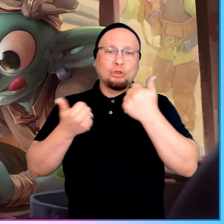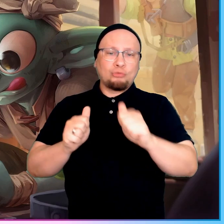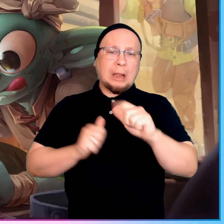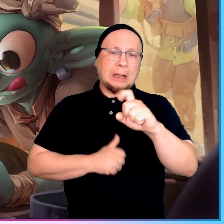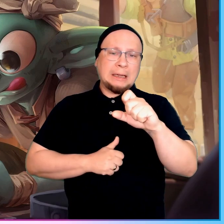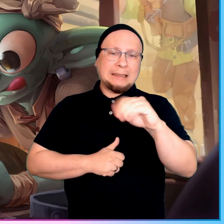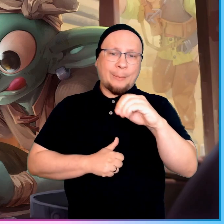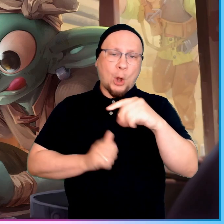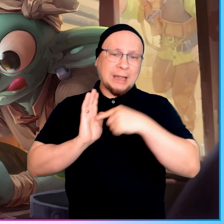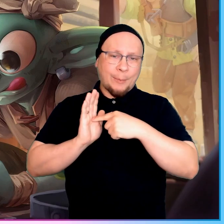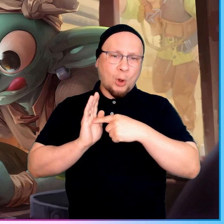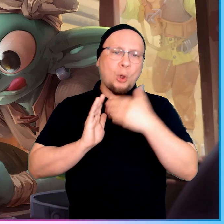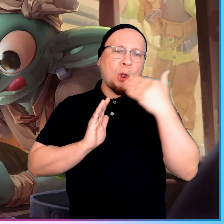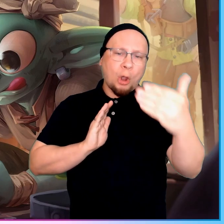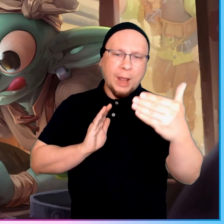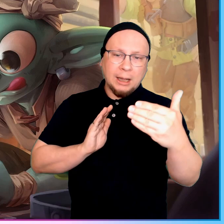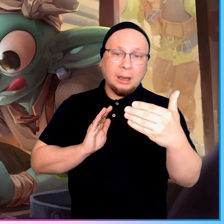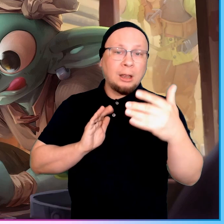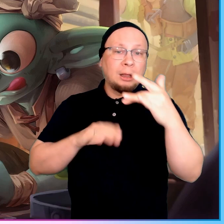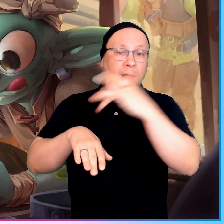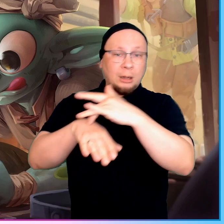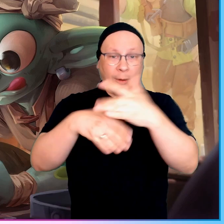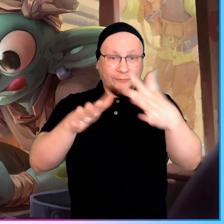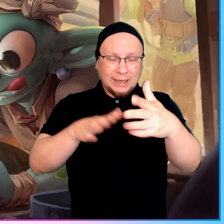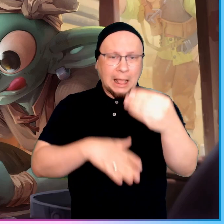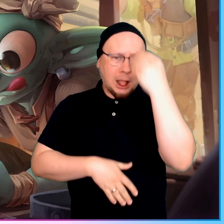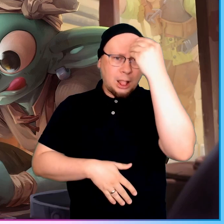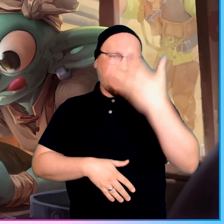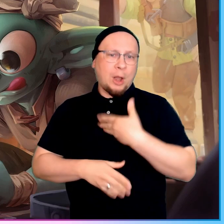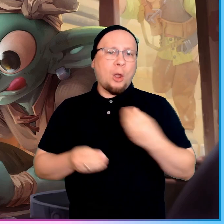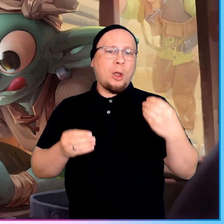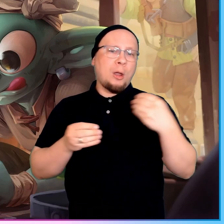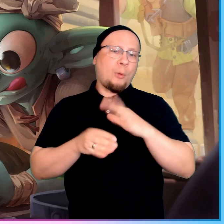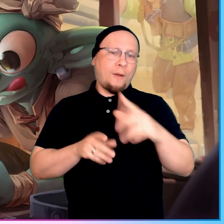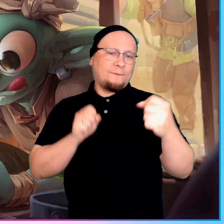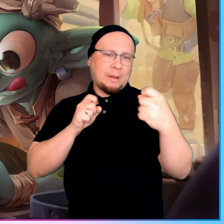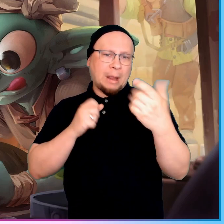...then come and talk to us in our Discord and suggest even more improvements we can make.